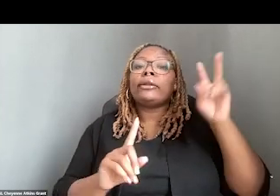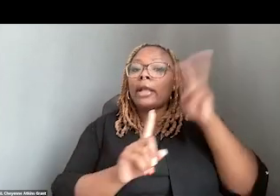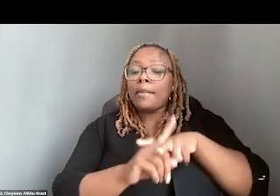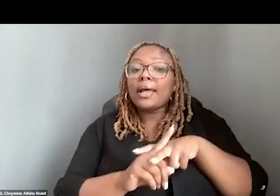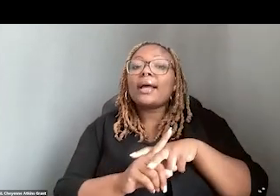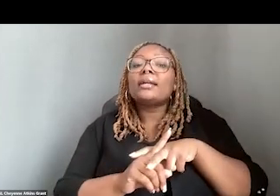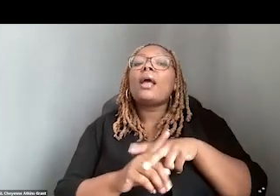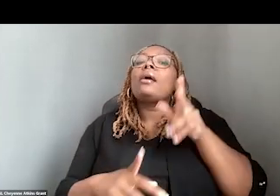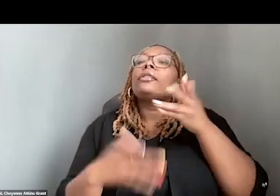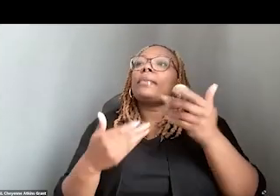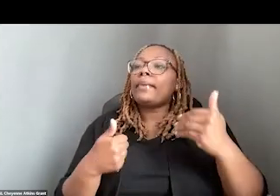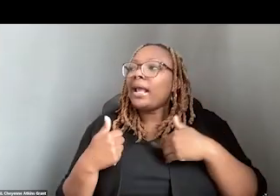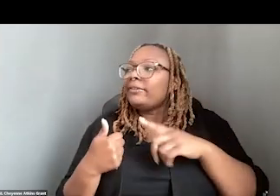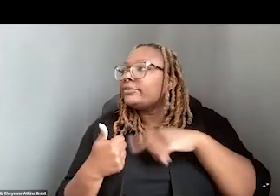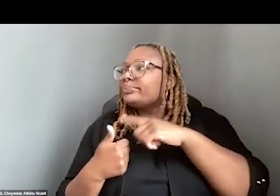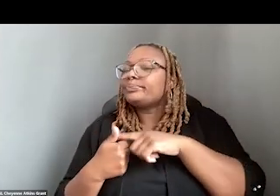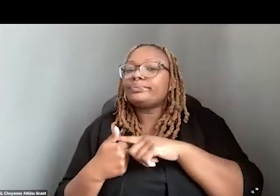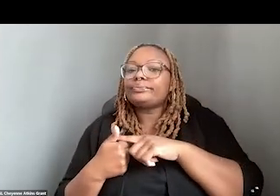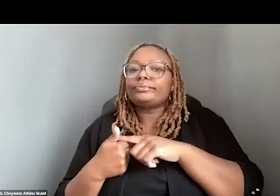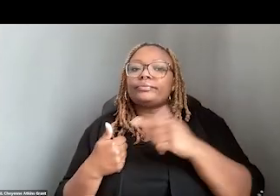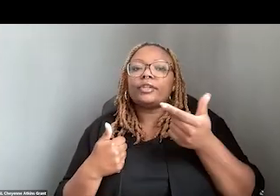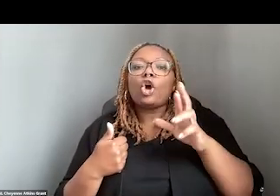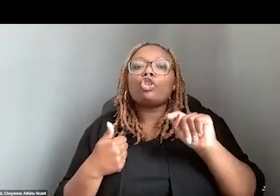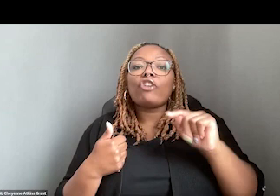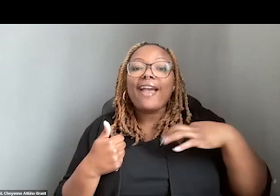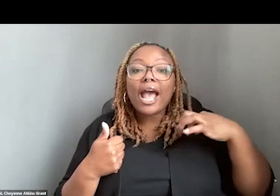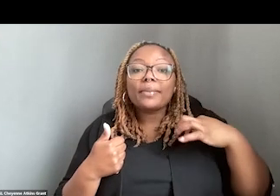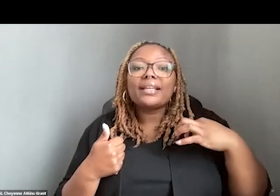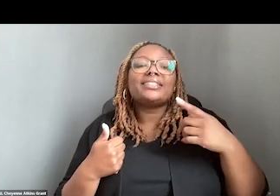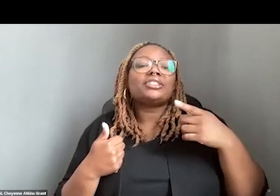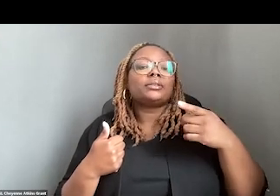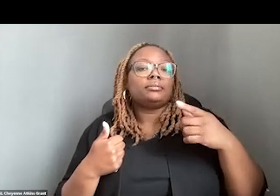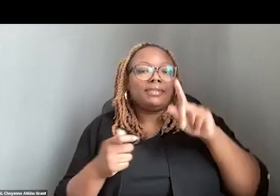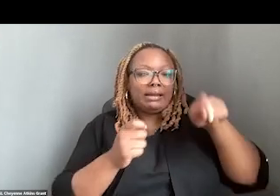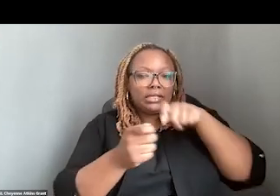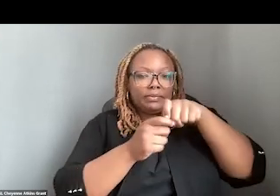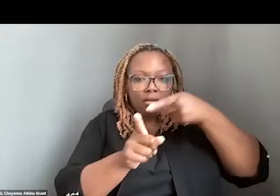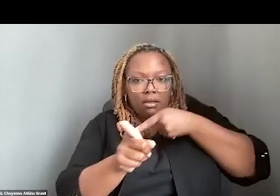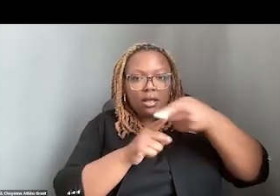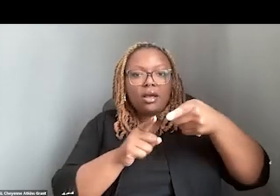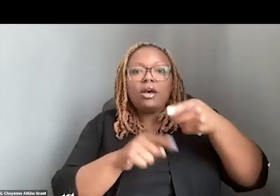They might have a grant application that is specific to a clinical interest that they have.